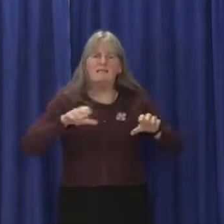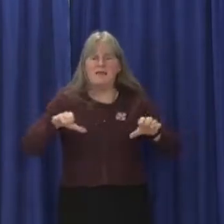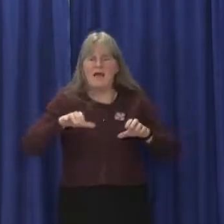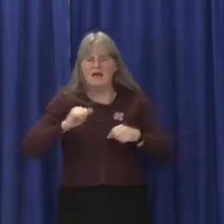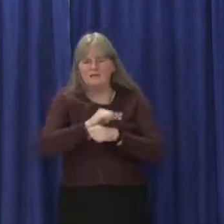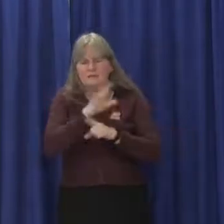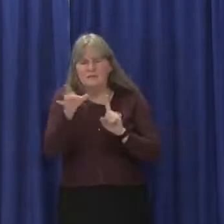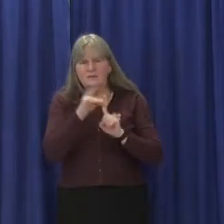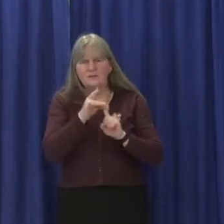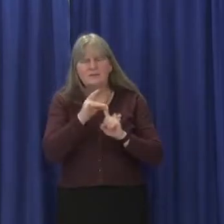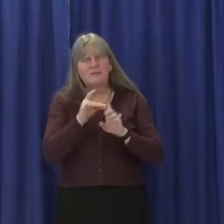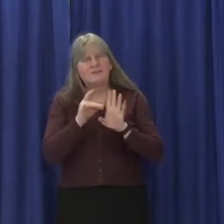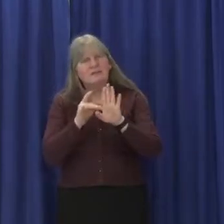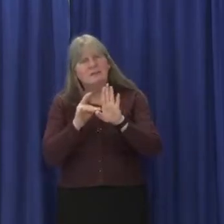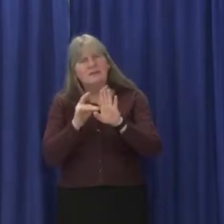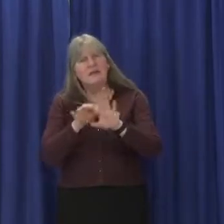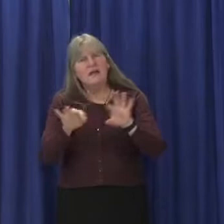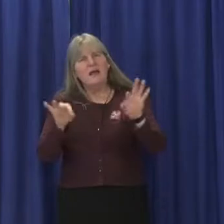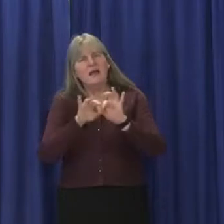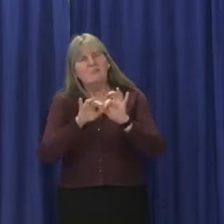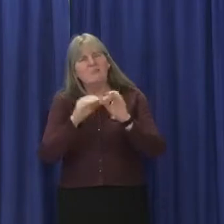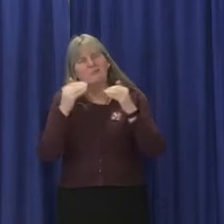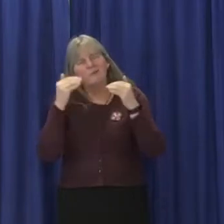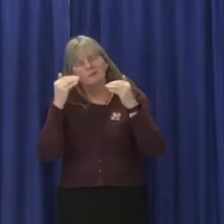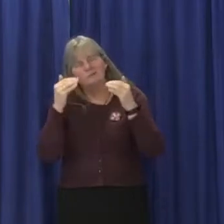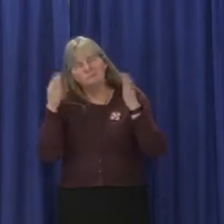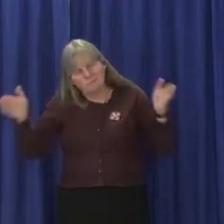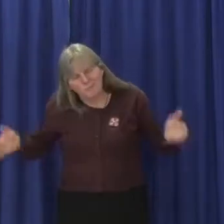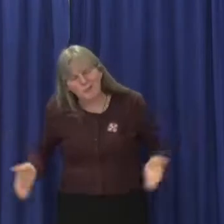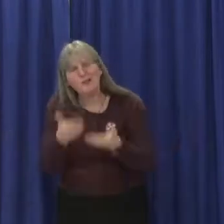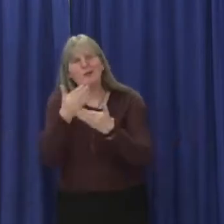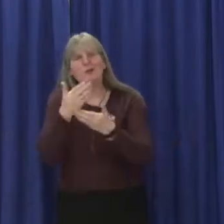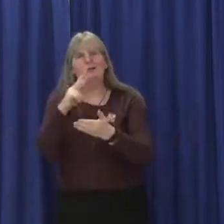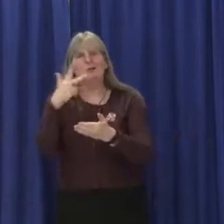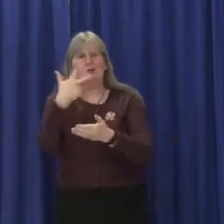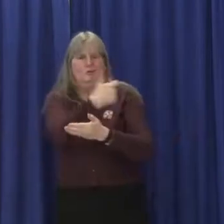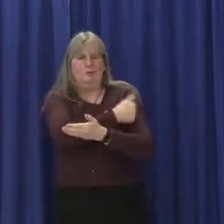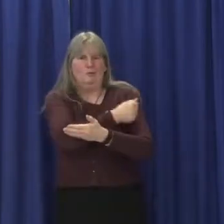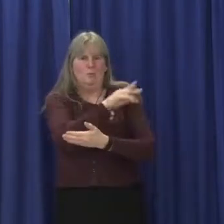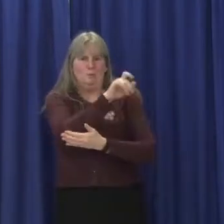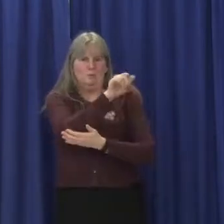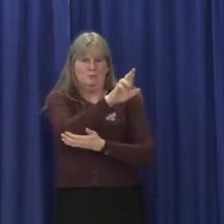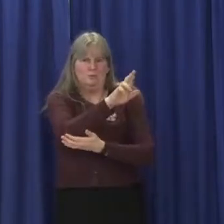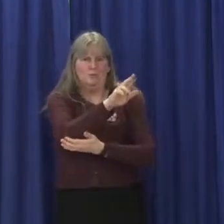push people towards the boosters and the vaccinations as well, and an understanding that we are still tracking this